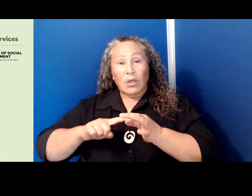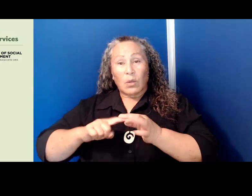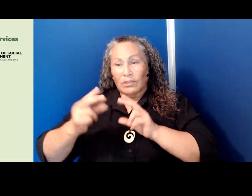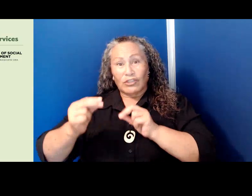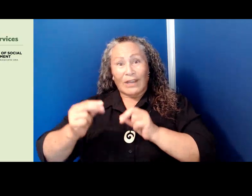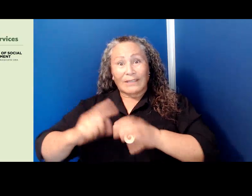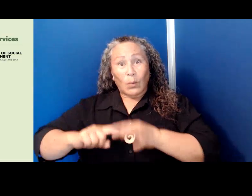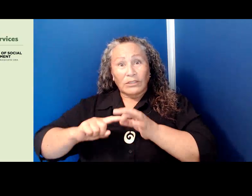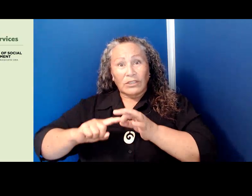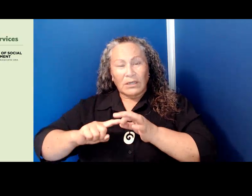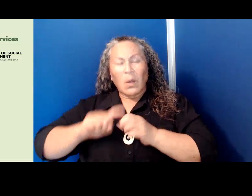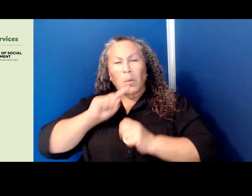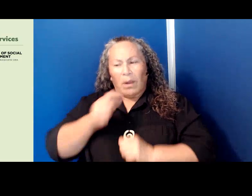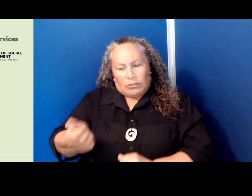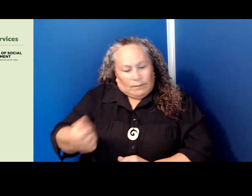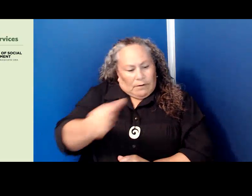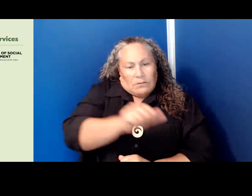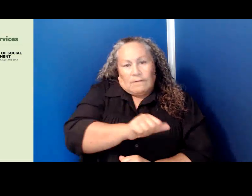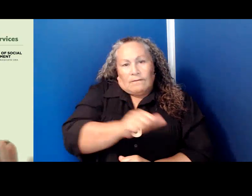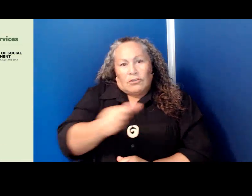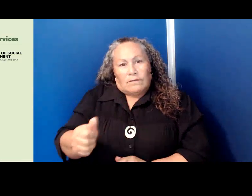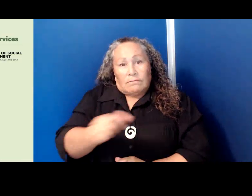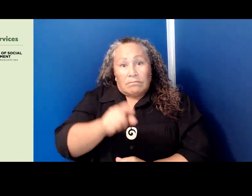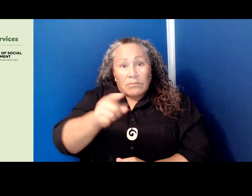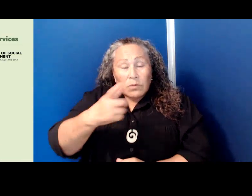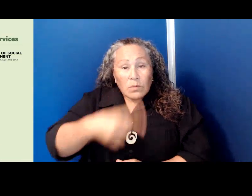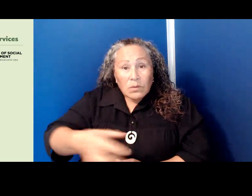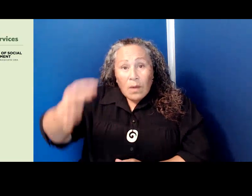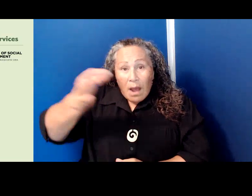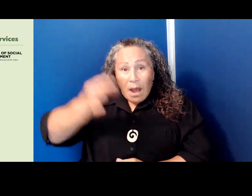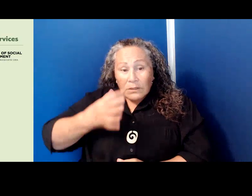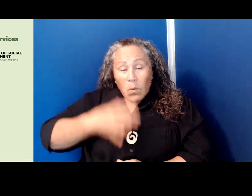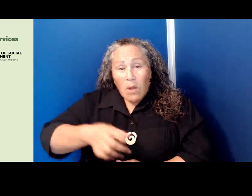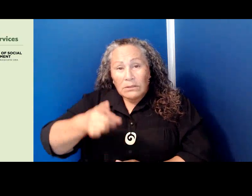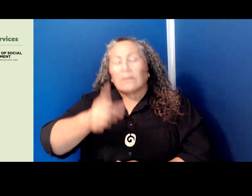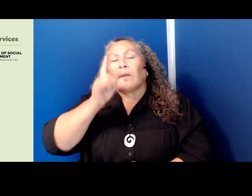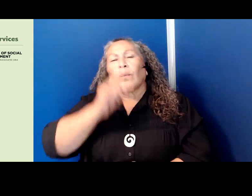anyone else that wants to raise their hand to ask a verbal question can do that.